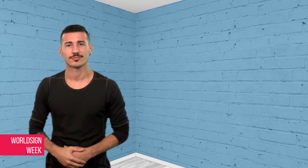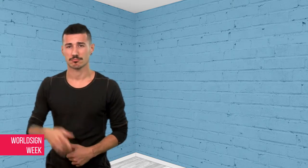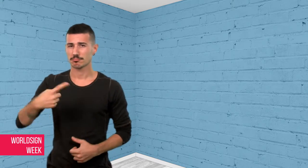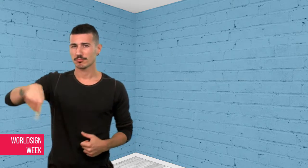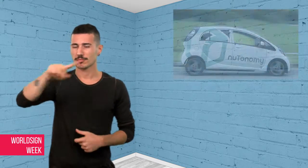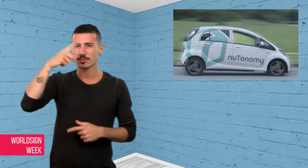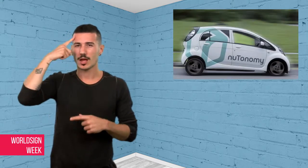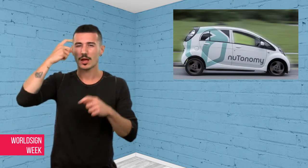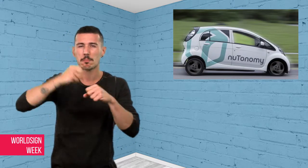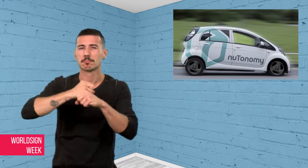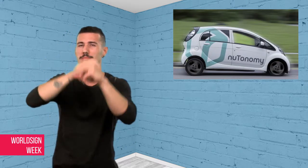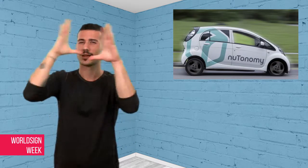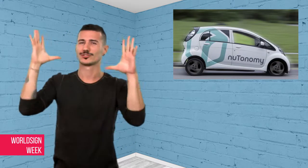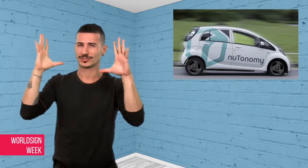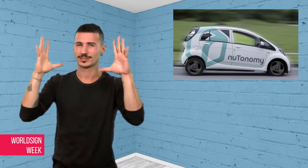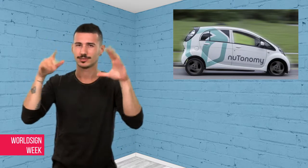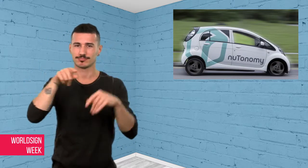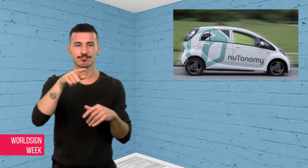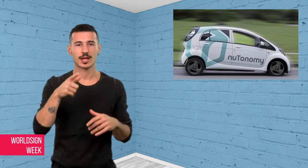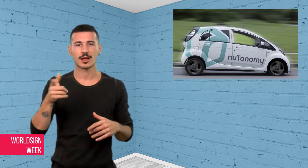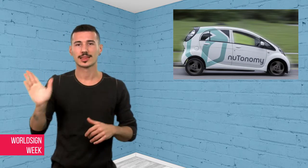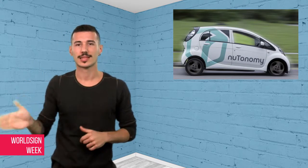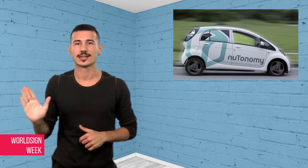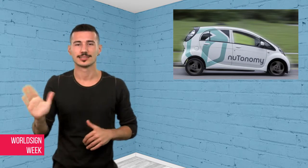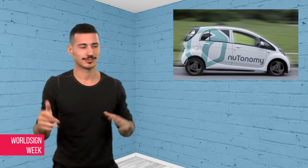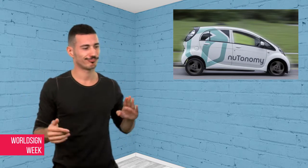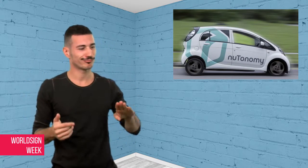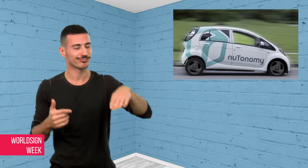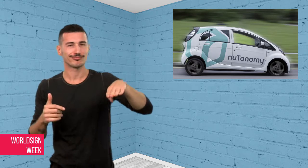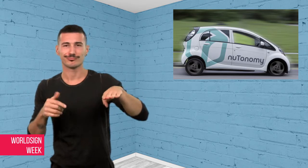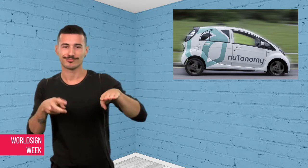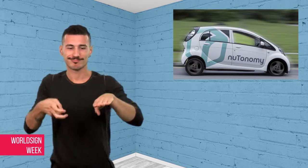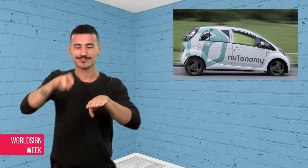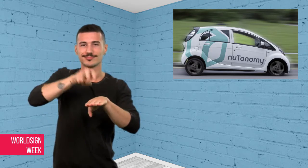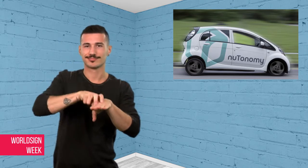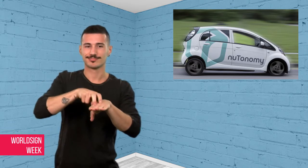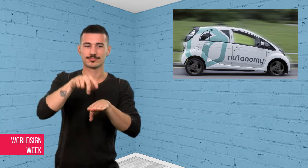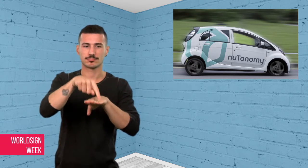Imagine getting in a taxi and realizing there’s